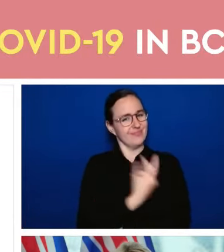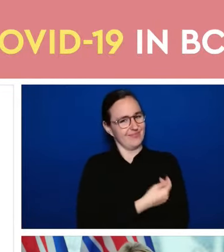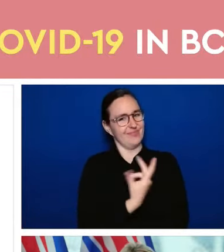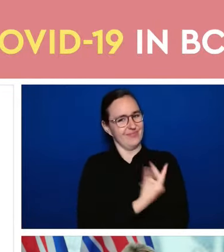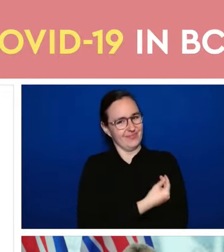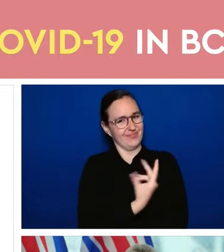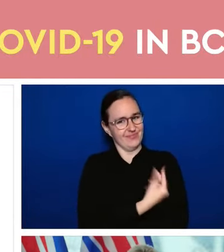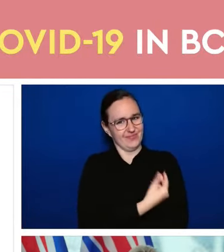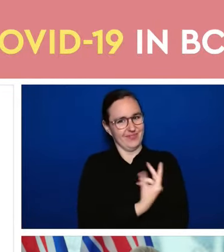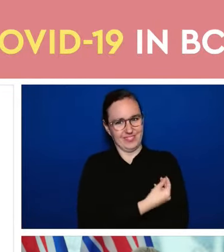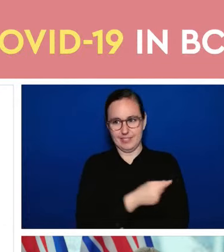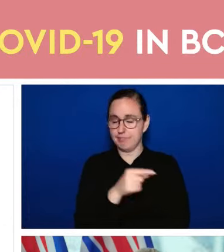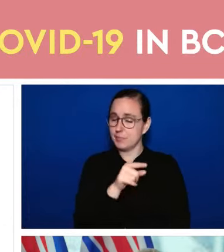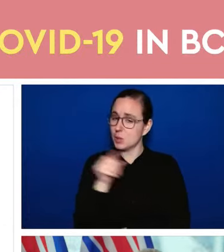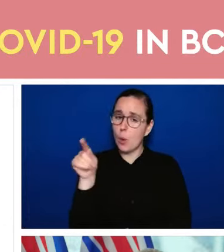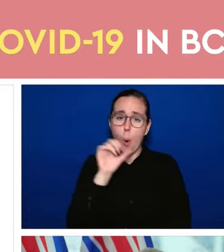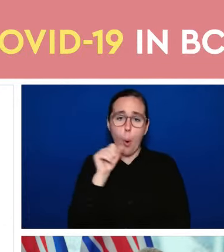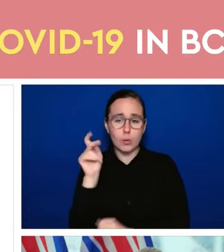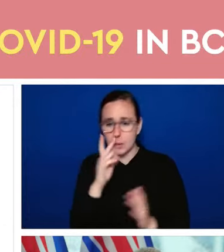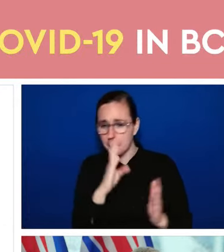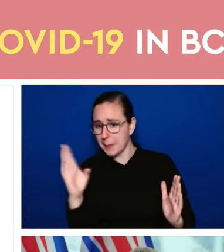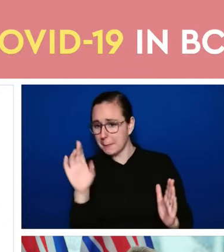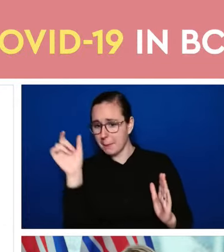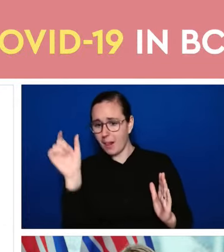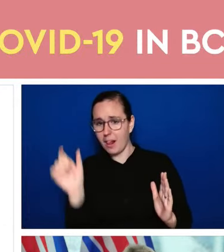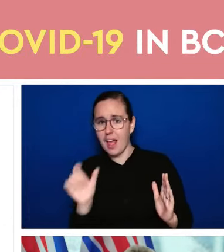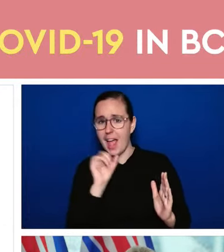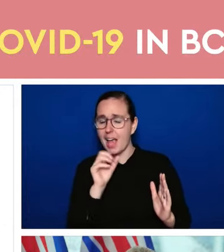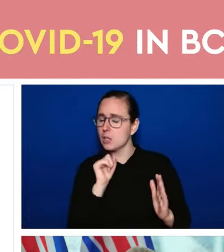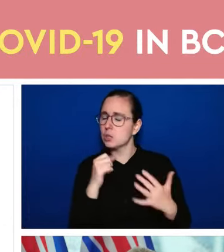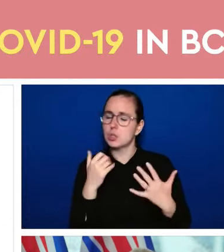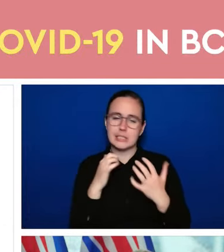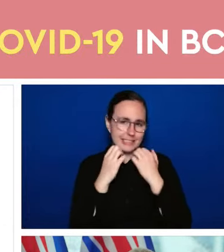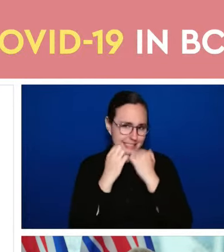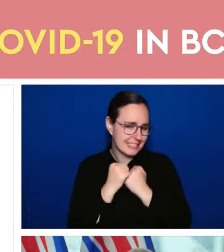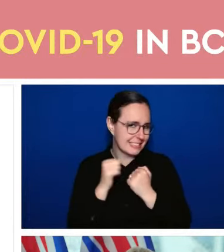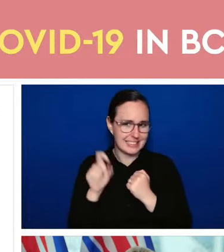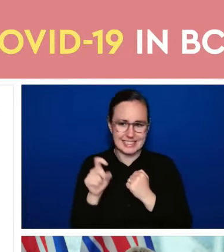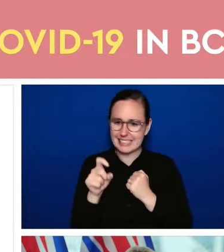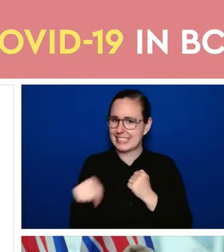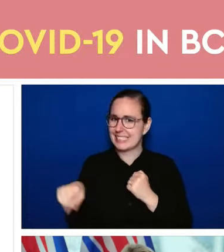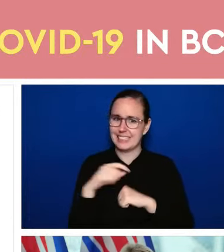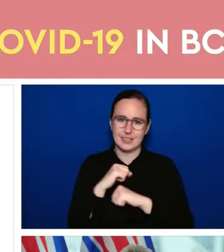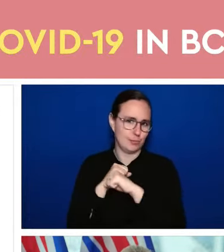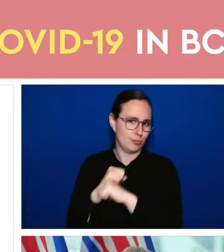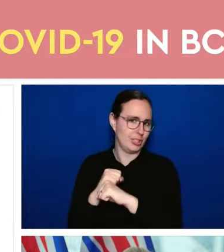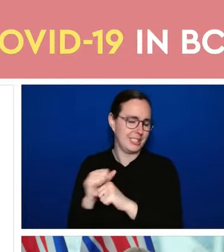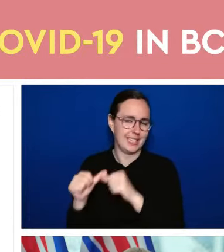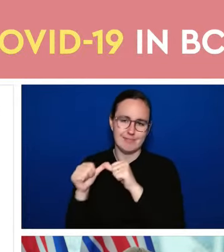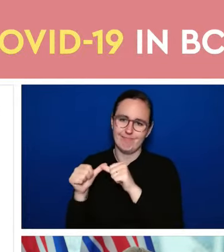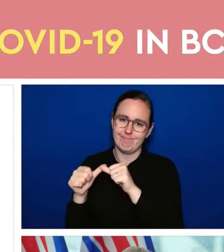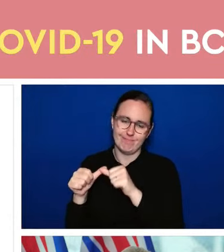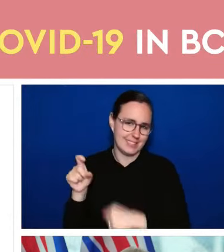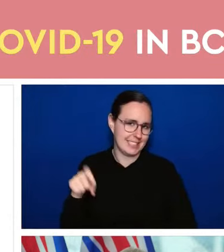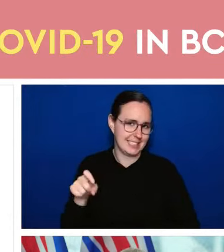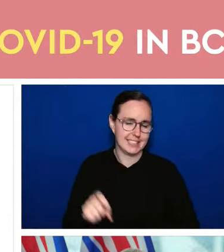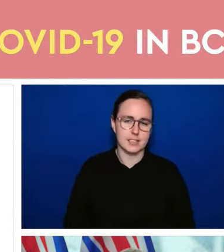Kimberley to target them on people who were ordered. It also